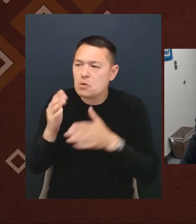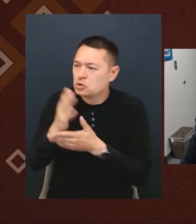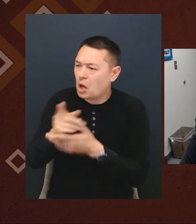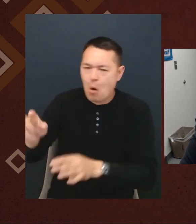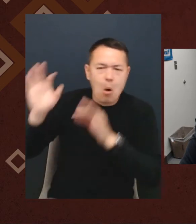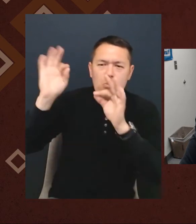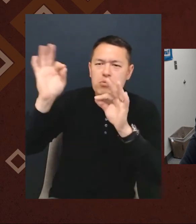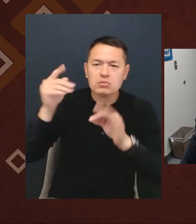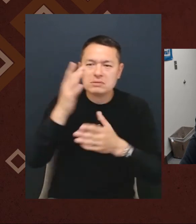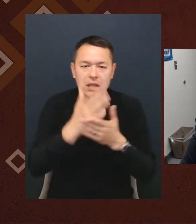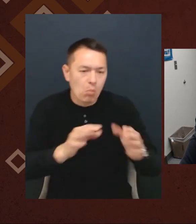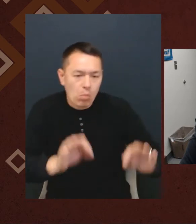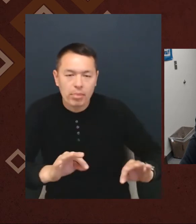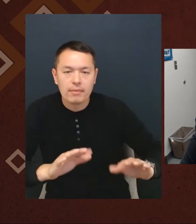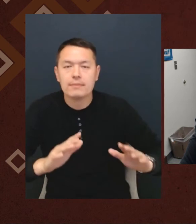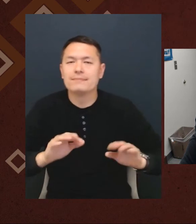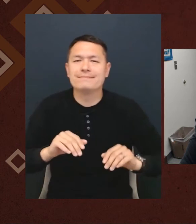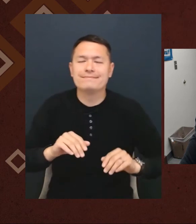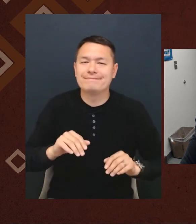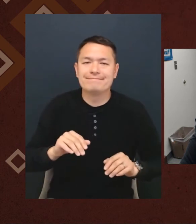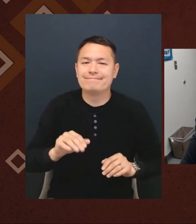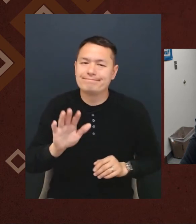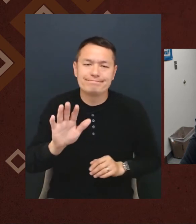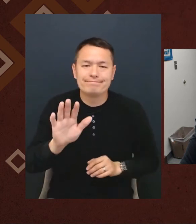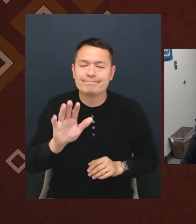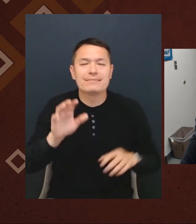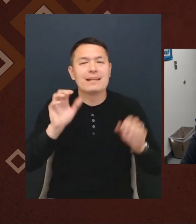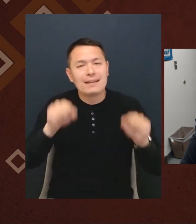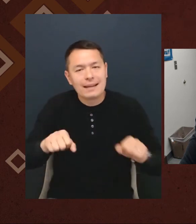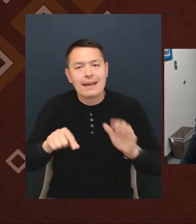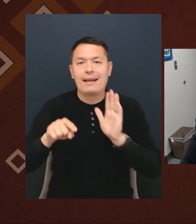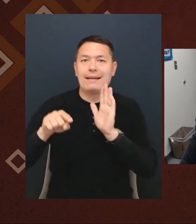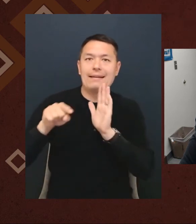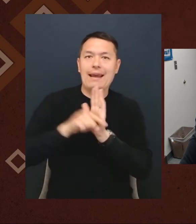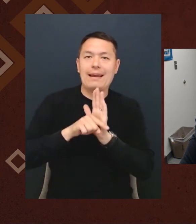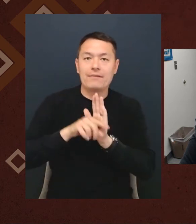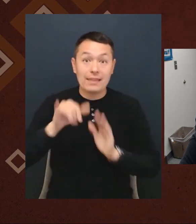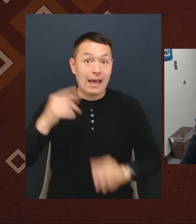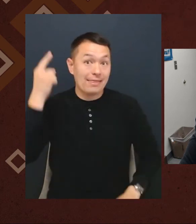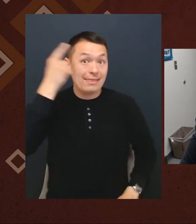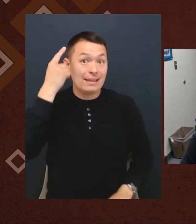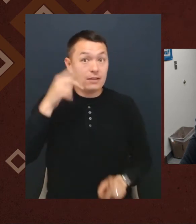because it can vary negatively that that type of thinking can very negatively impact